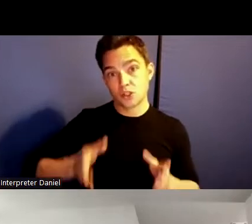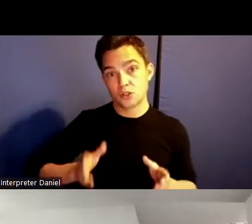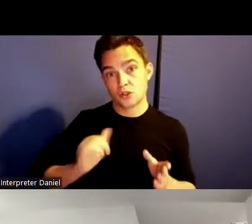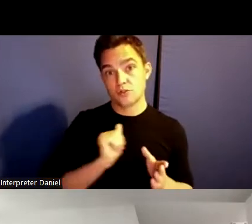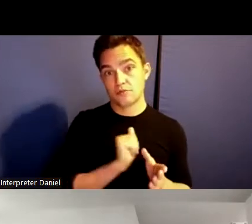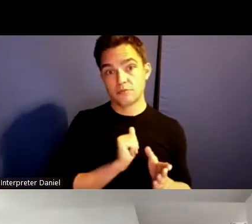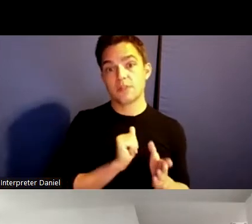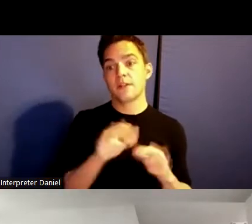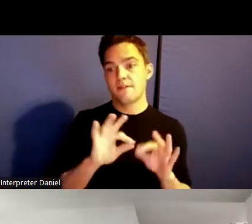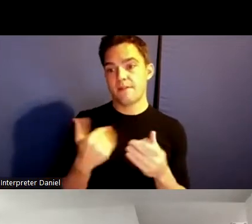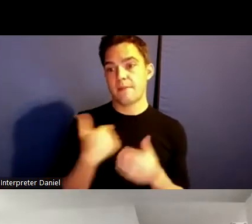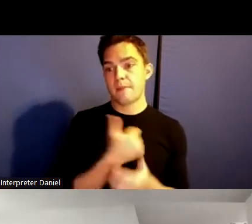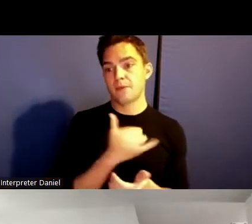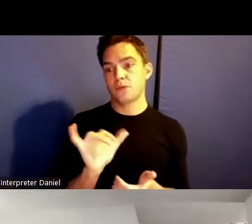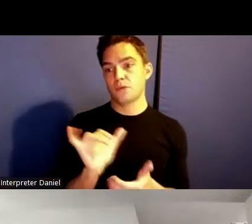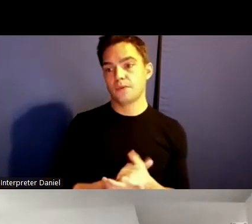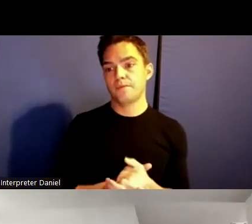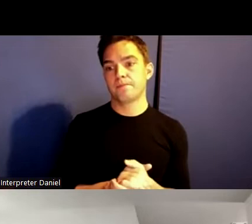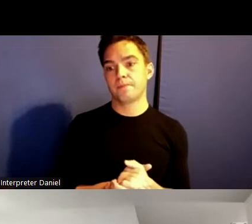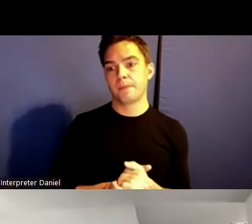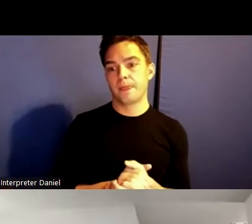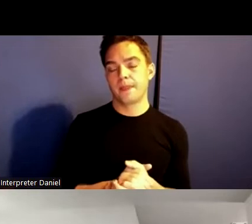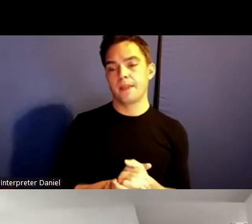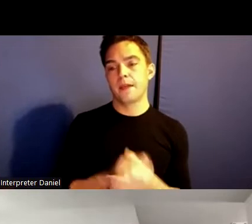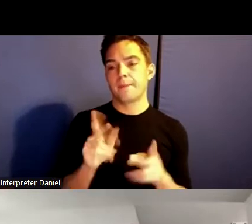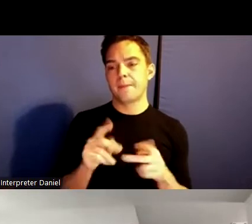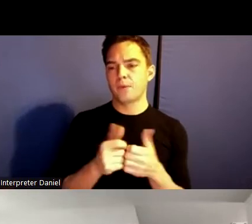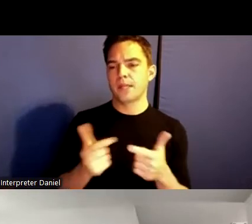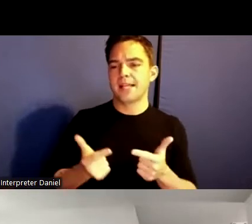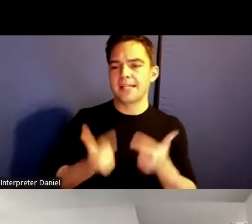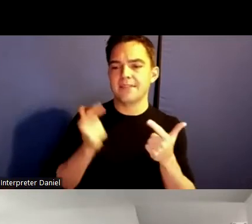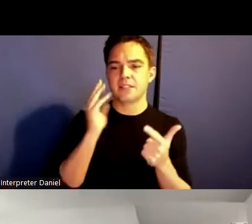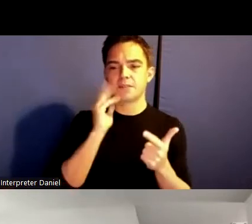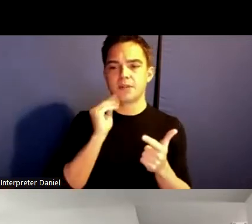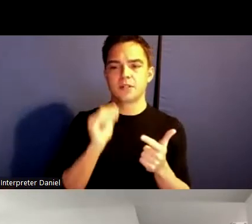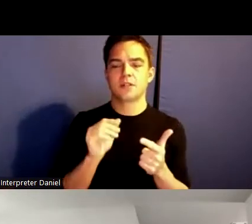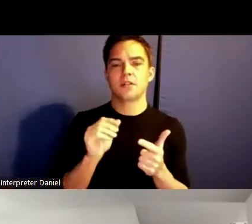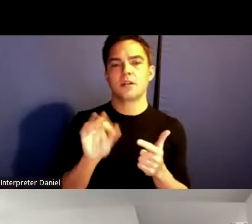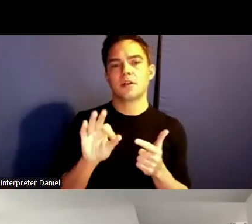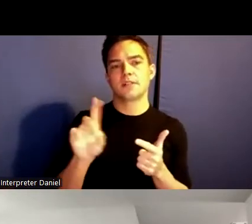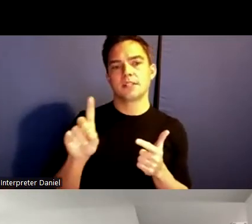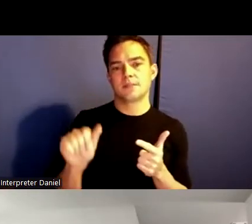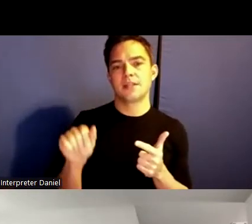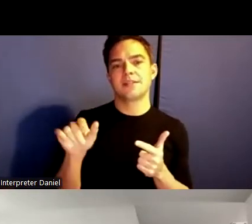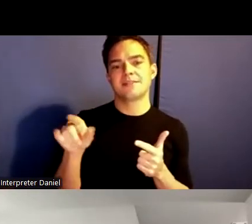family members, and people with lived experience of disability need to be able to acquire